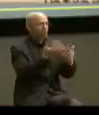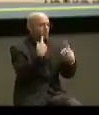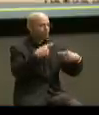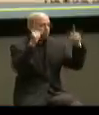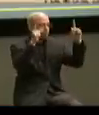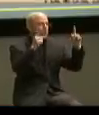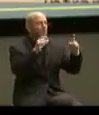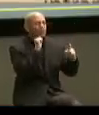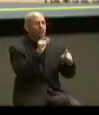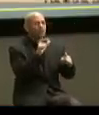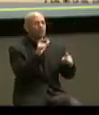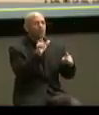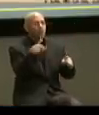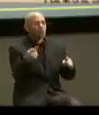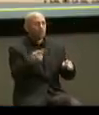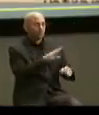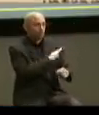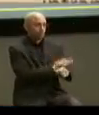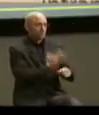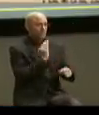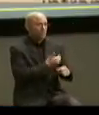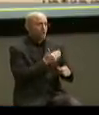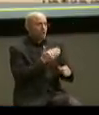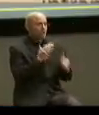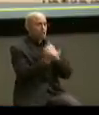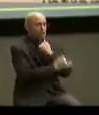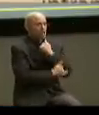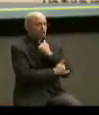DOING SO WILL NOT ONLY STRENGTHEN OUR COUNTRY'S